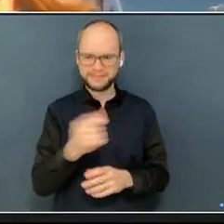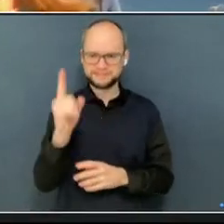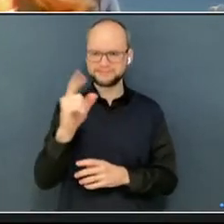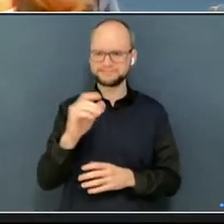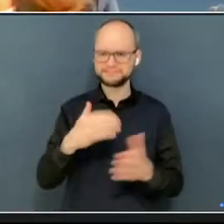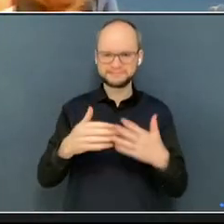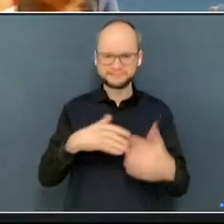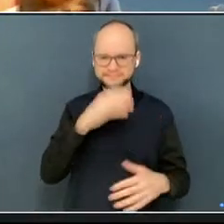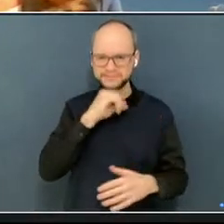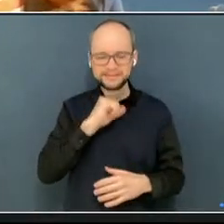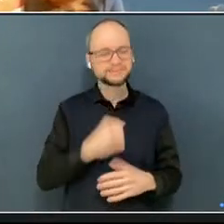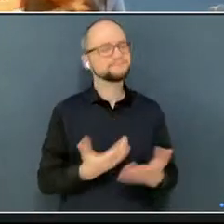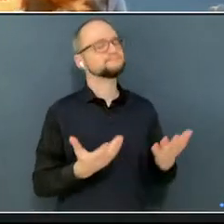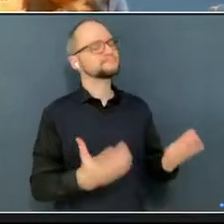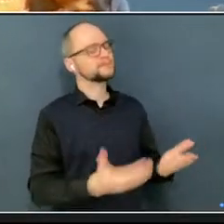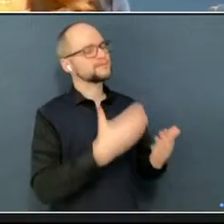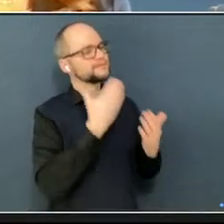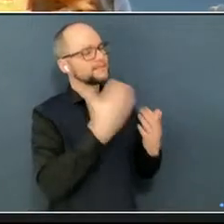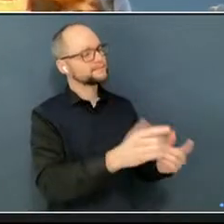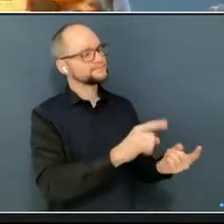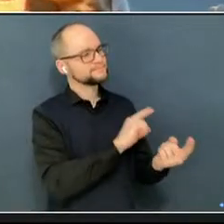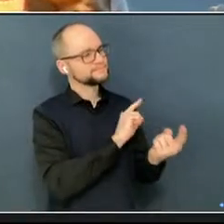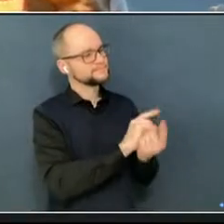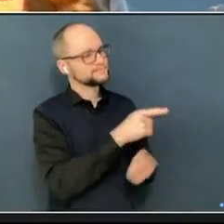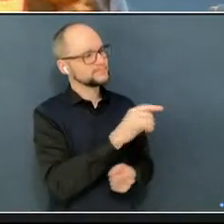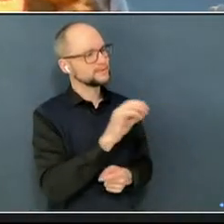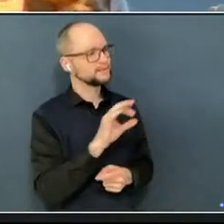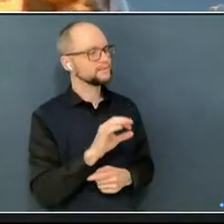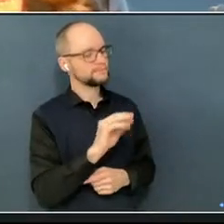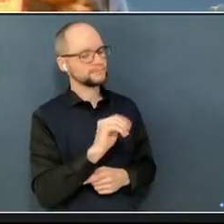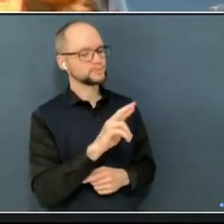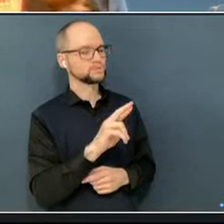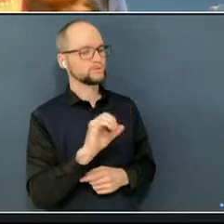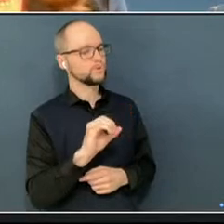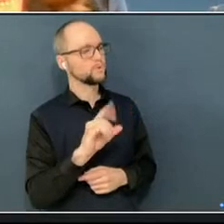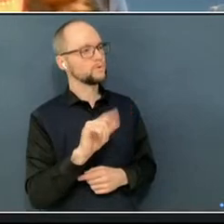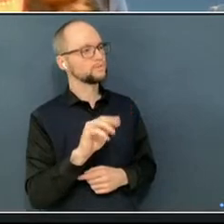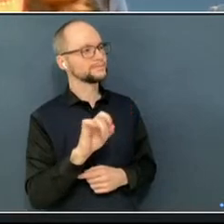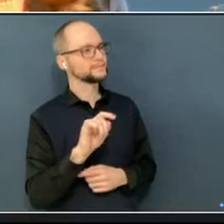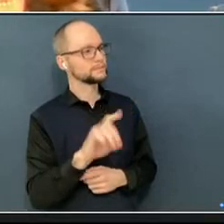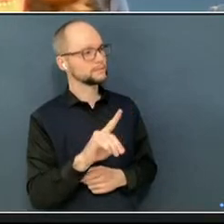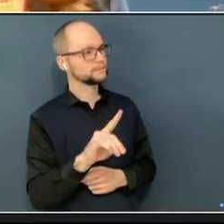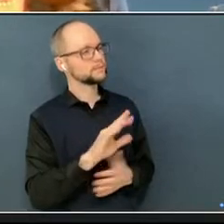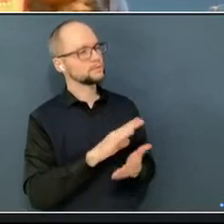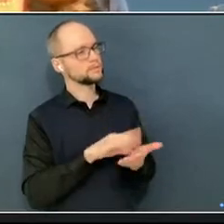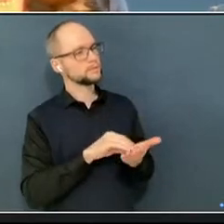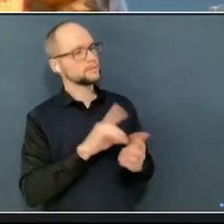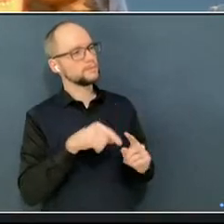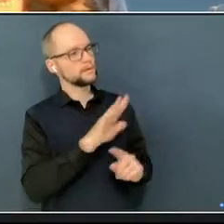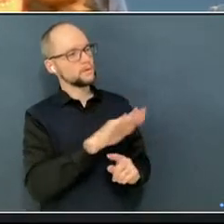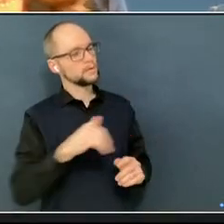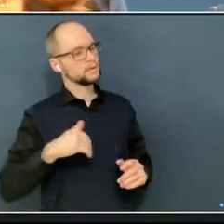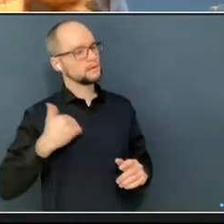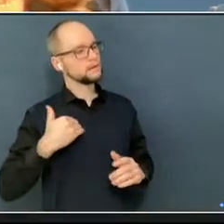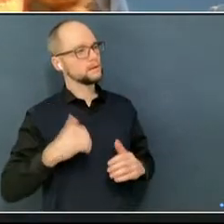Olmsted and learning about your younger life and many, many contributions that you made